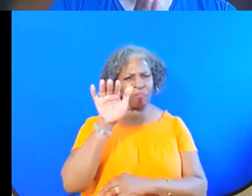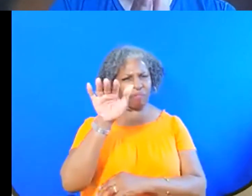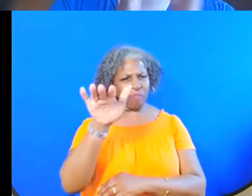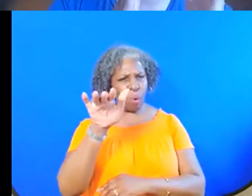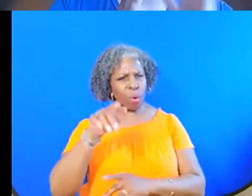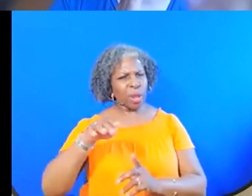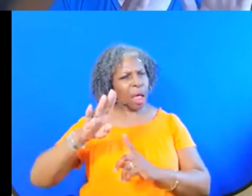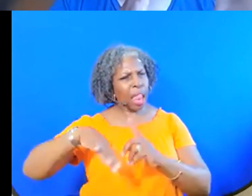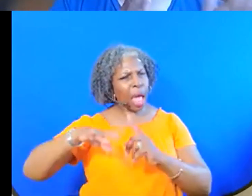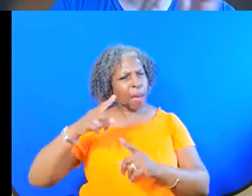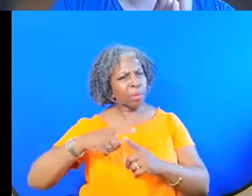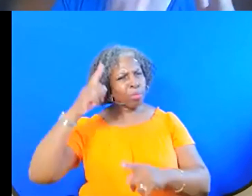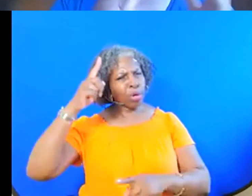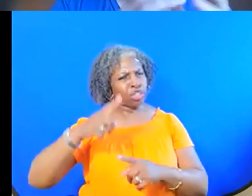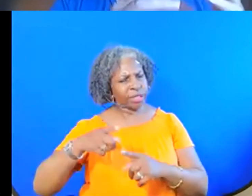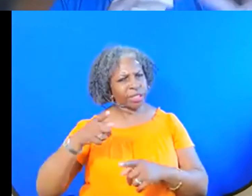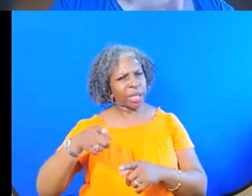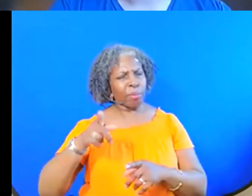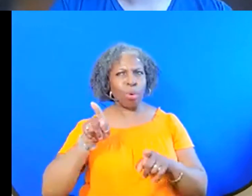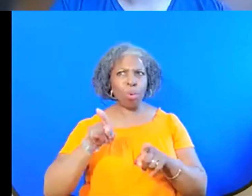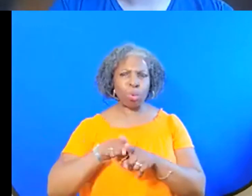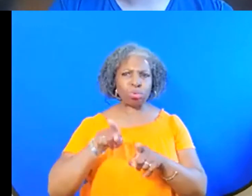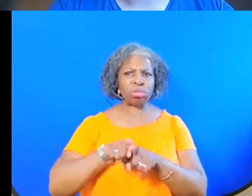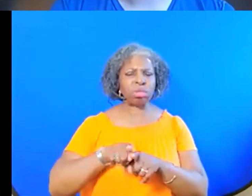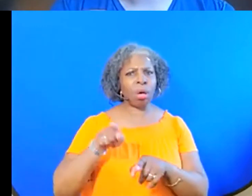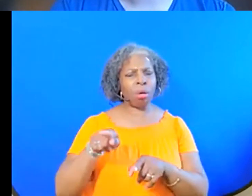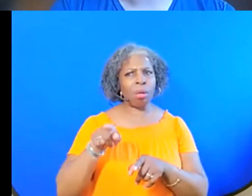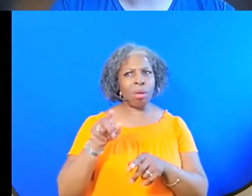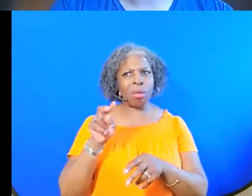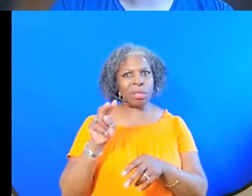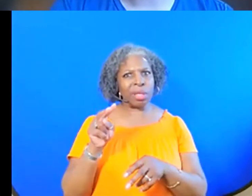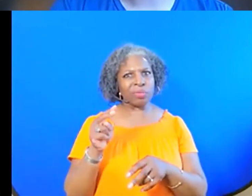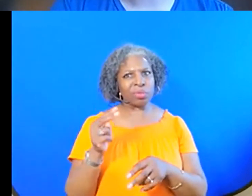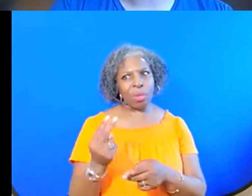And you're looking backwards at this, like, this is what the ecology of these areas used to be.